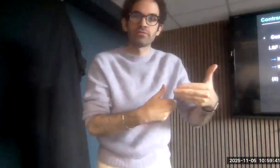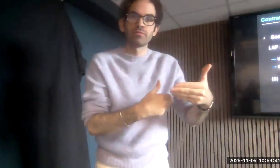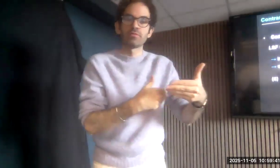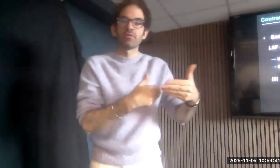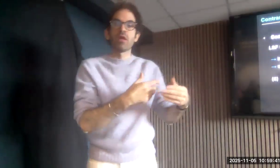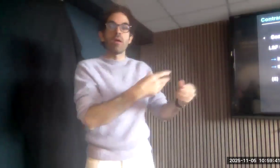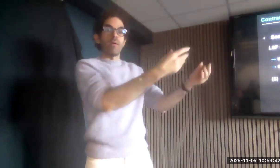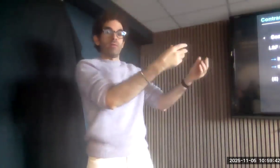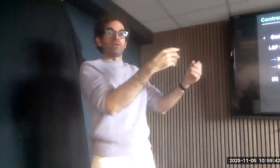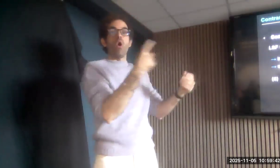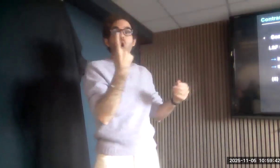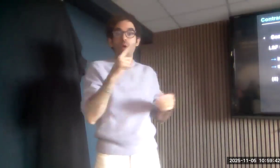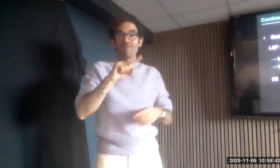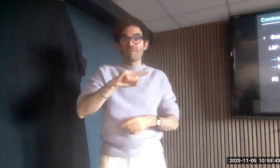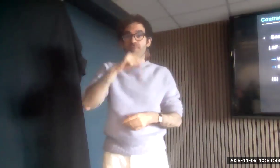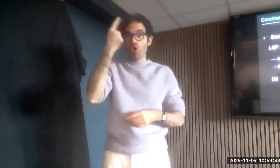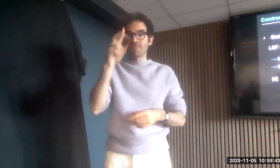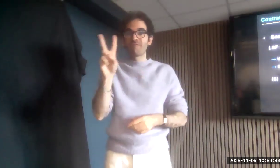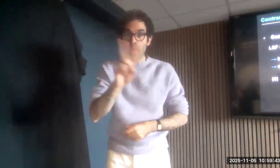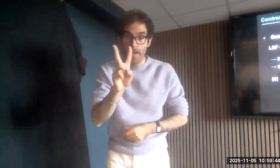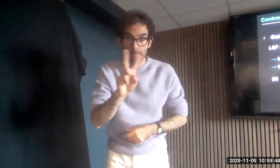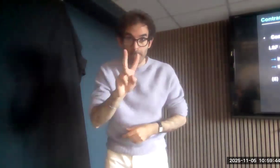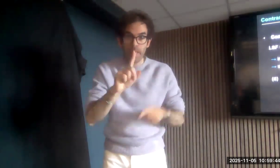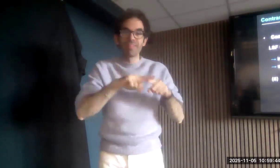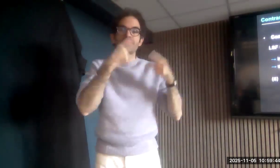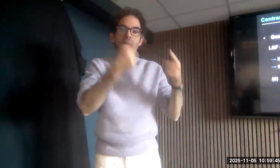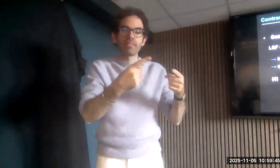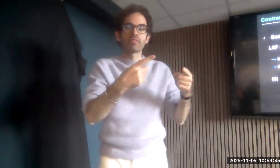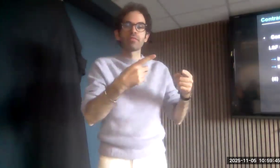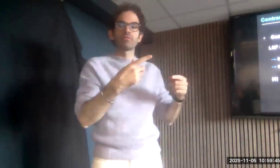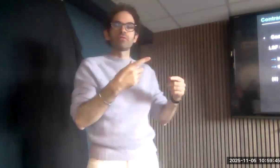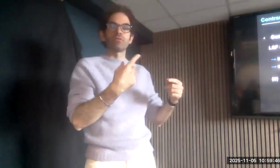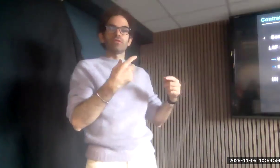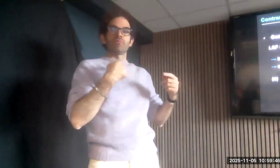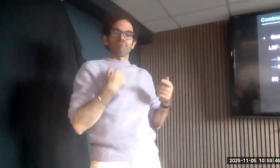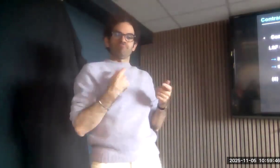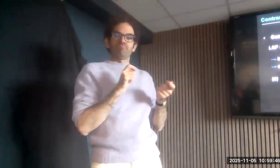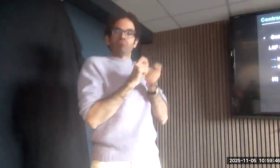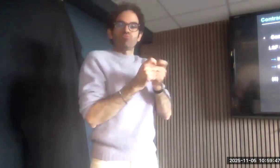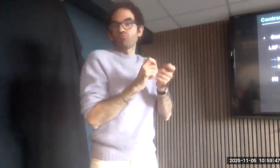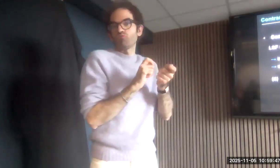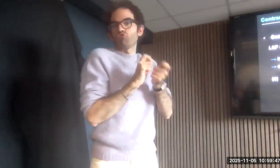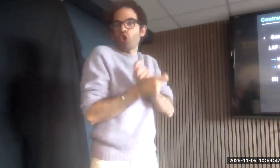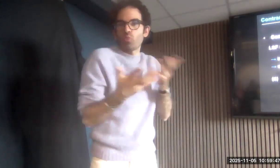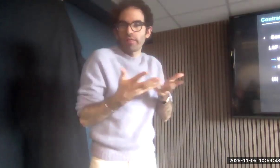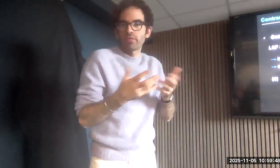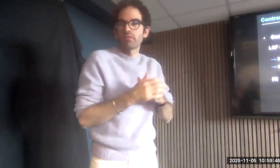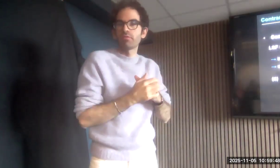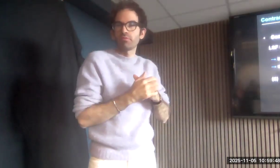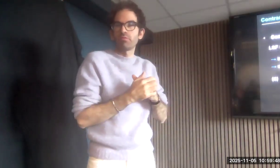But you can also say Pierre give advance. So we have this verb…